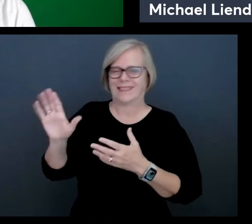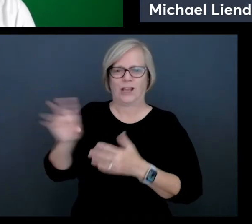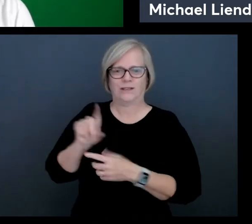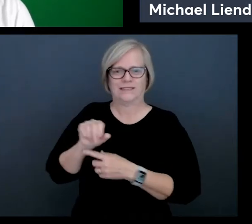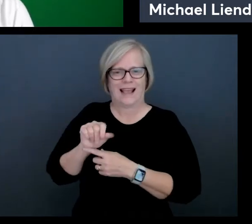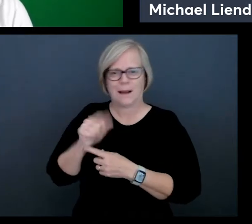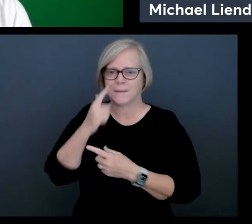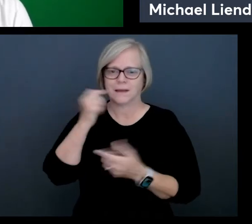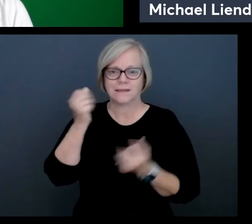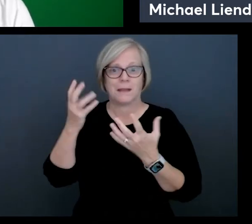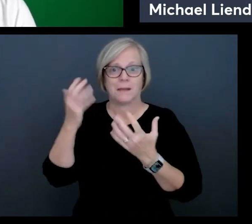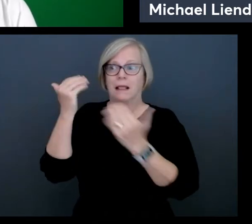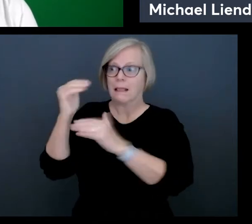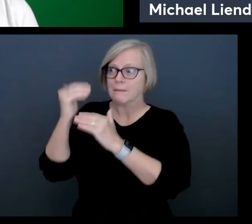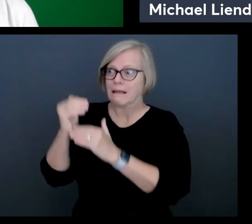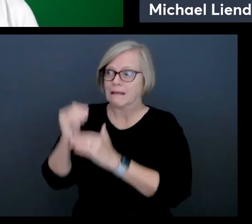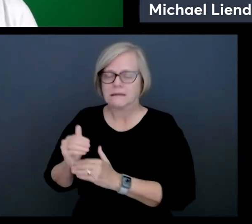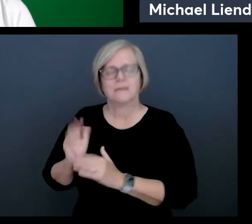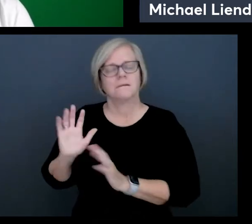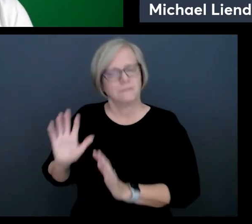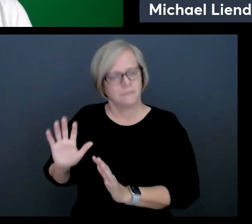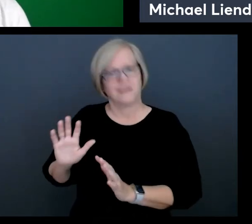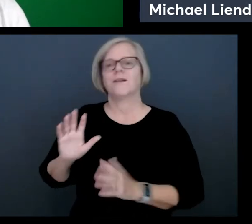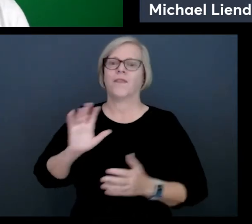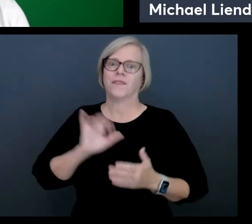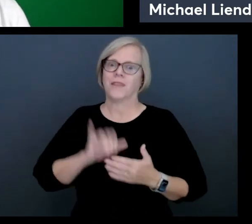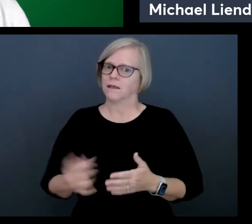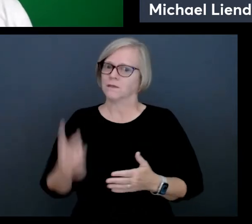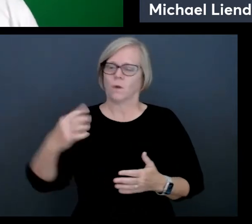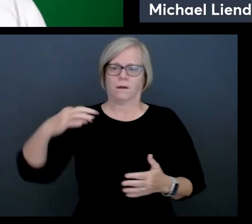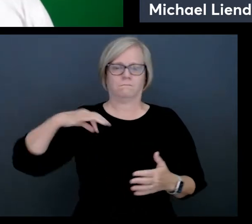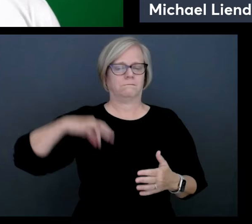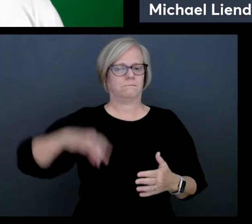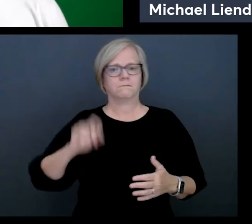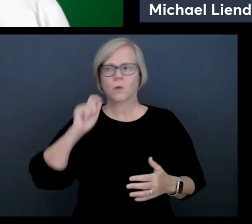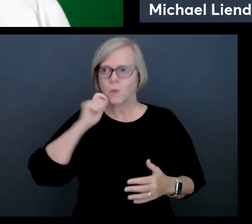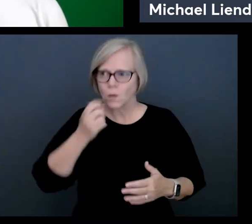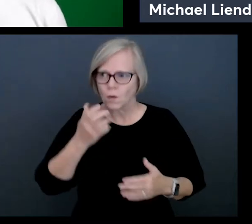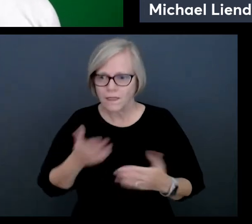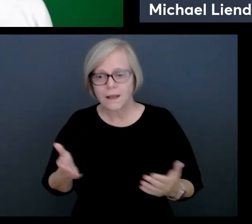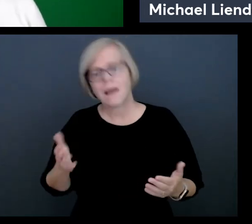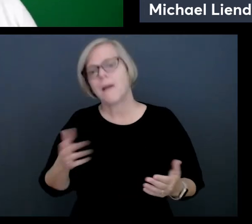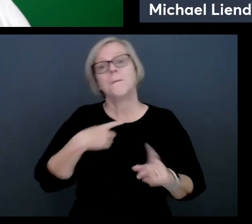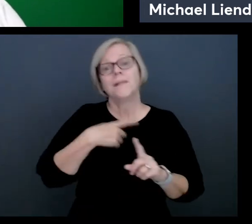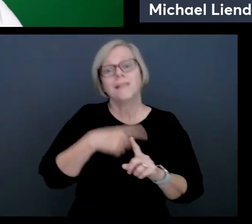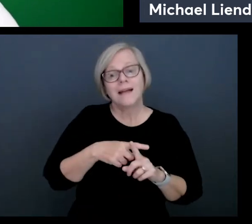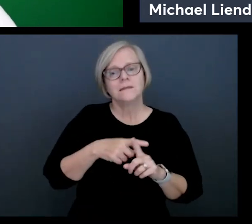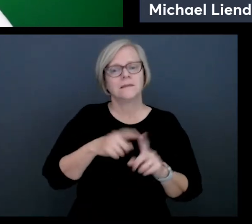and then you're not wasting the client's data because there may be limits on their data, right? So that's also one of the coolest things,